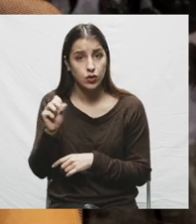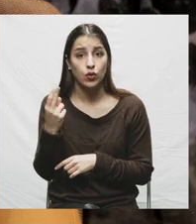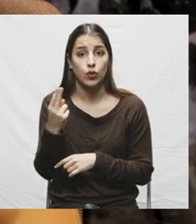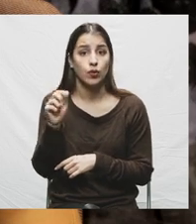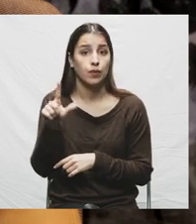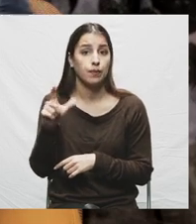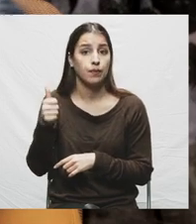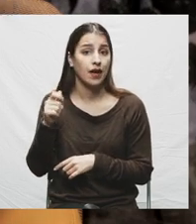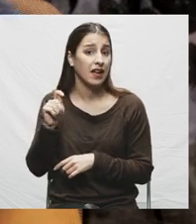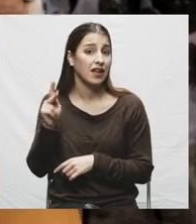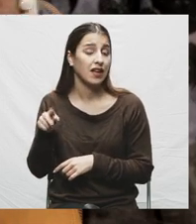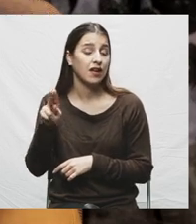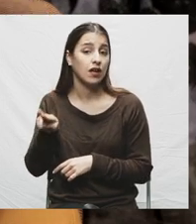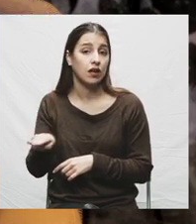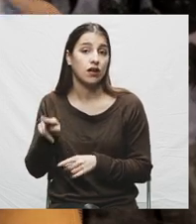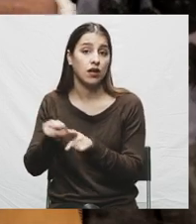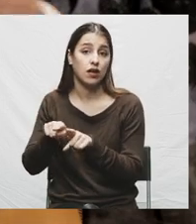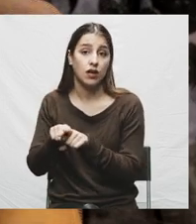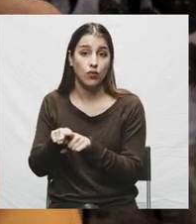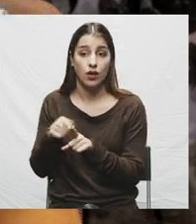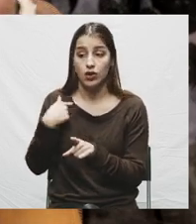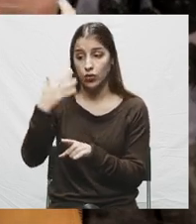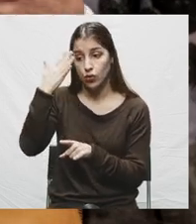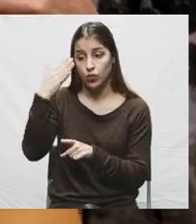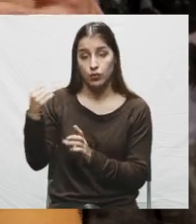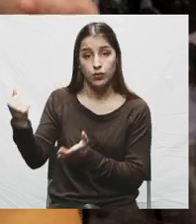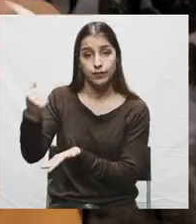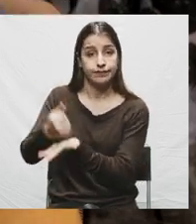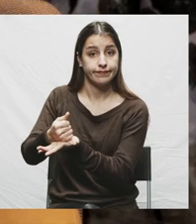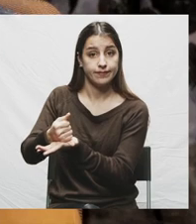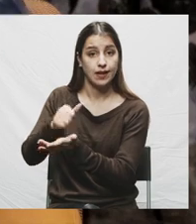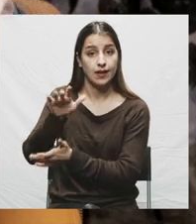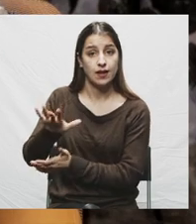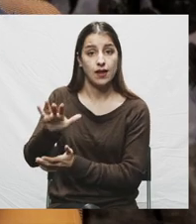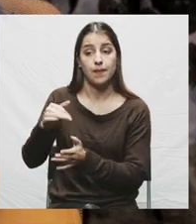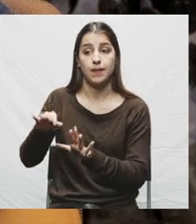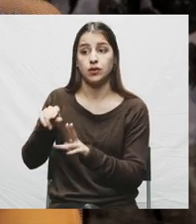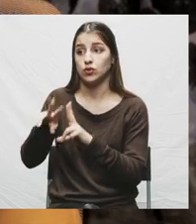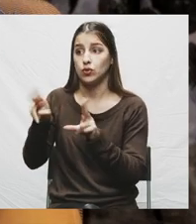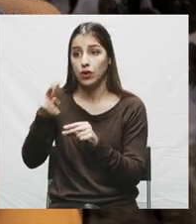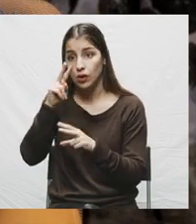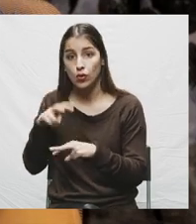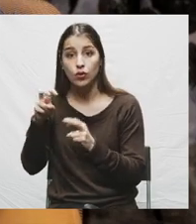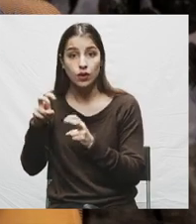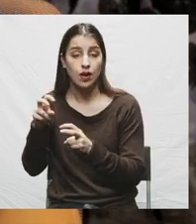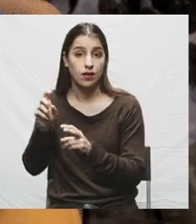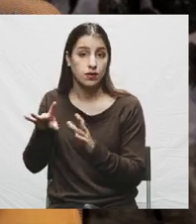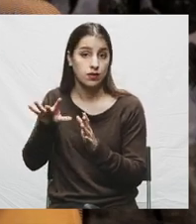who are there just to fill the blanks in the group or in the pieces that need more people, but I’d have never found my true place.